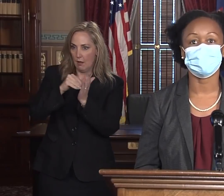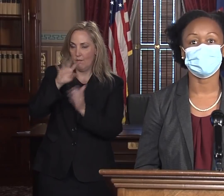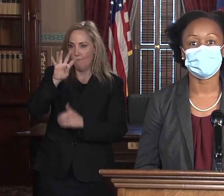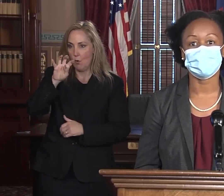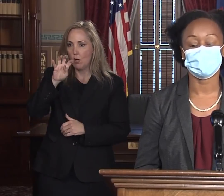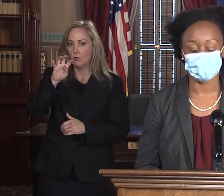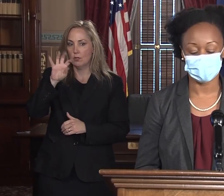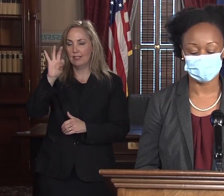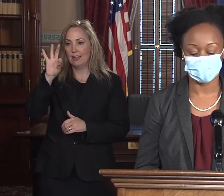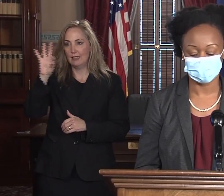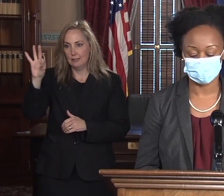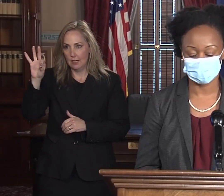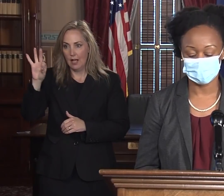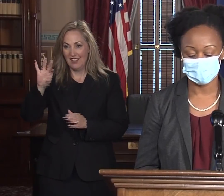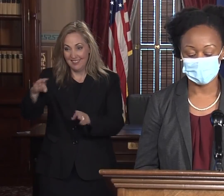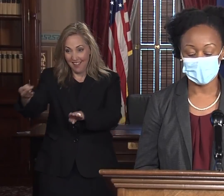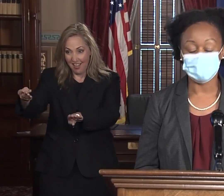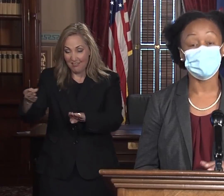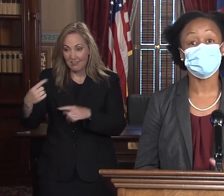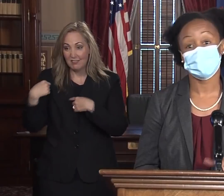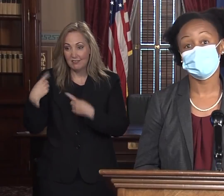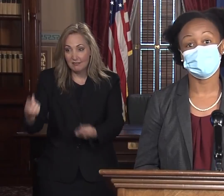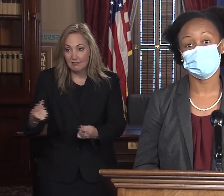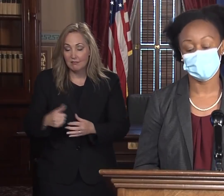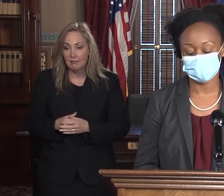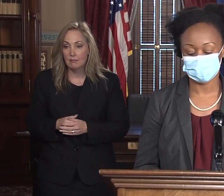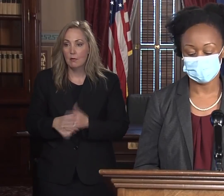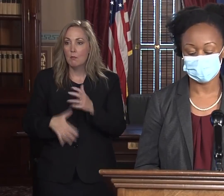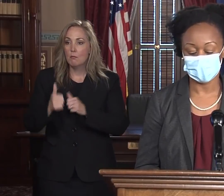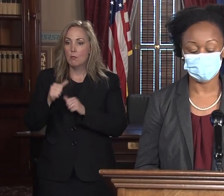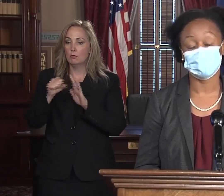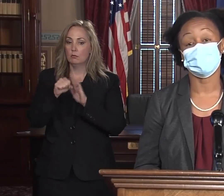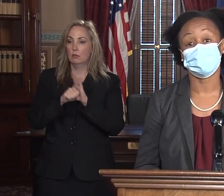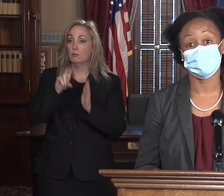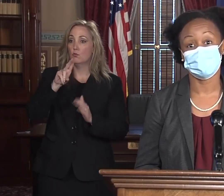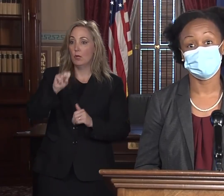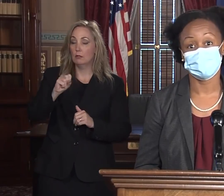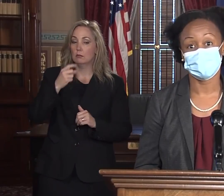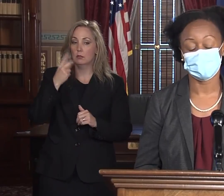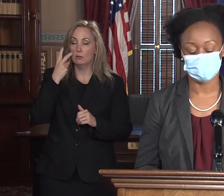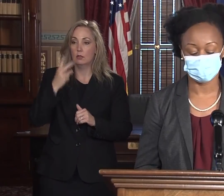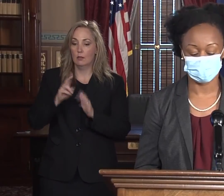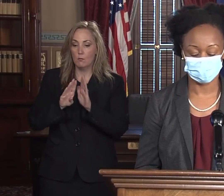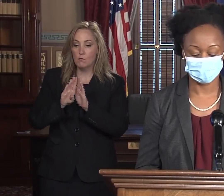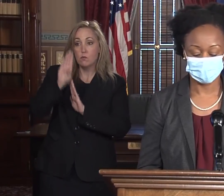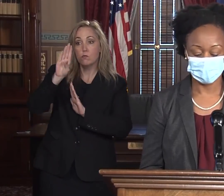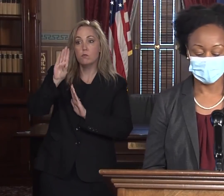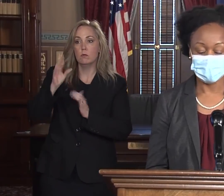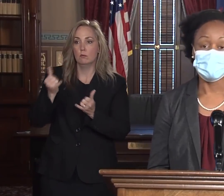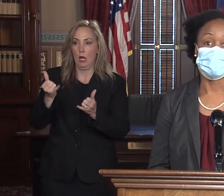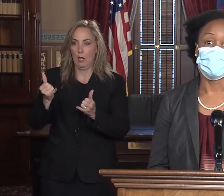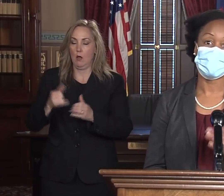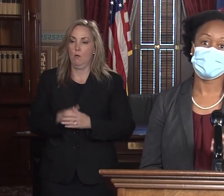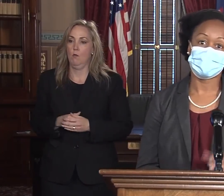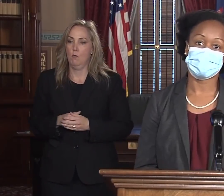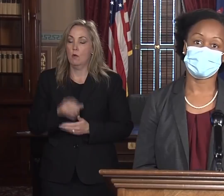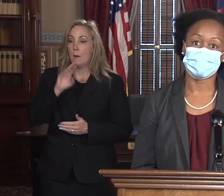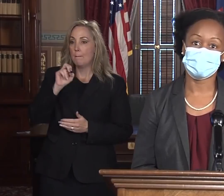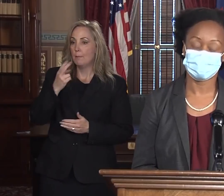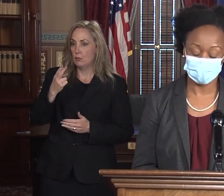IDENTIFIED CASES OF COVID-19 IN THE UNITED STATES AND 219,499 DEATHS.